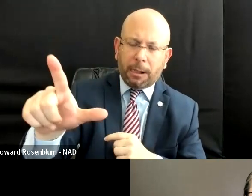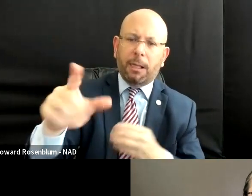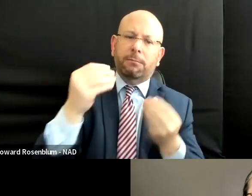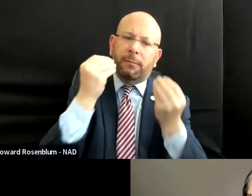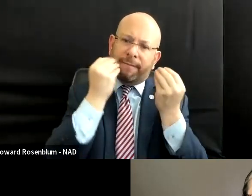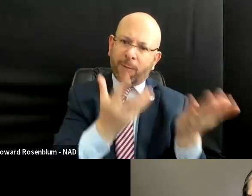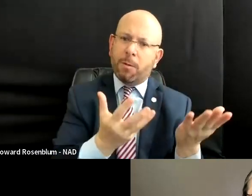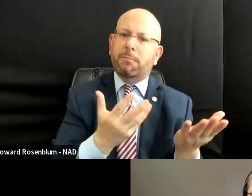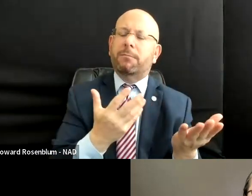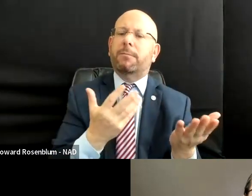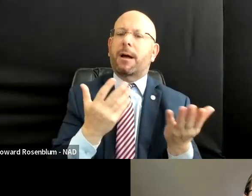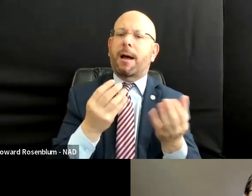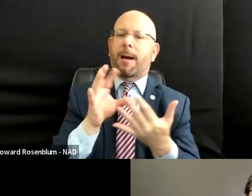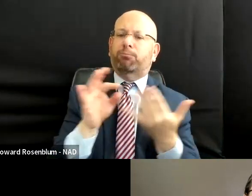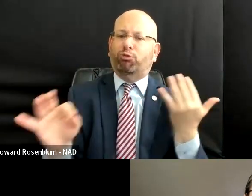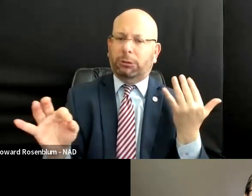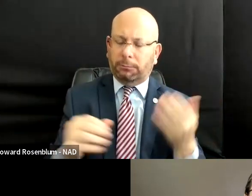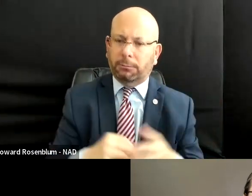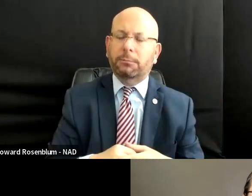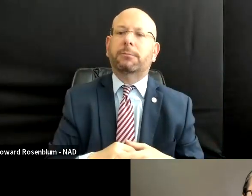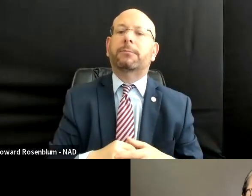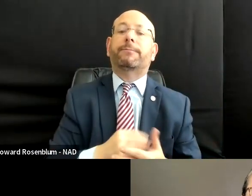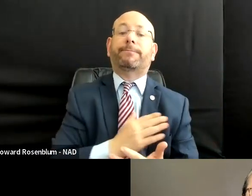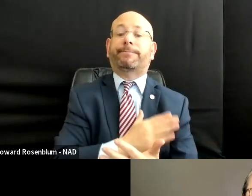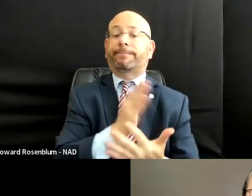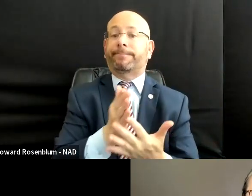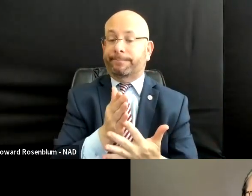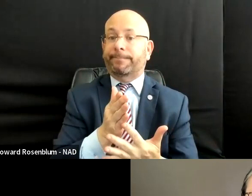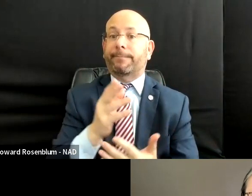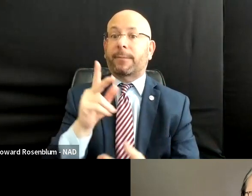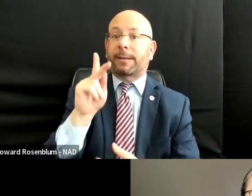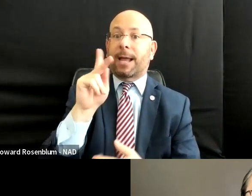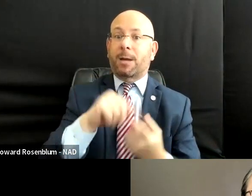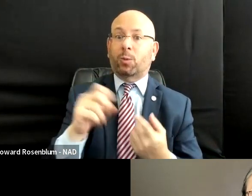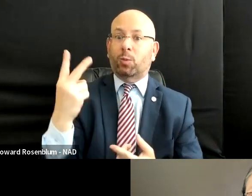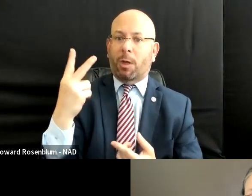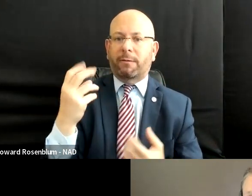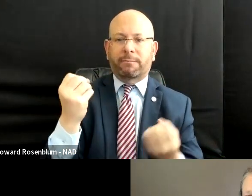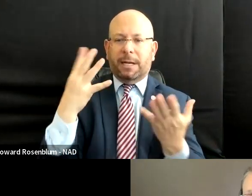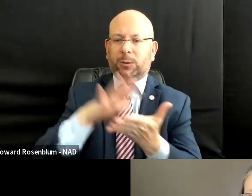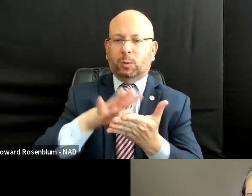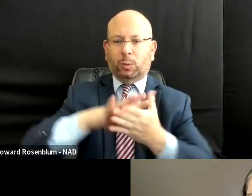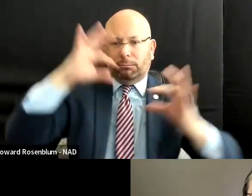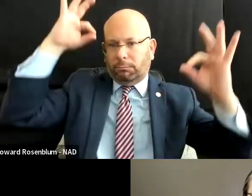as well as ECI, early childhood intervention. It's possible that parents have a Deaf child and